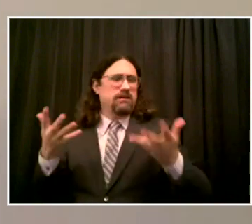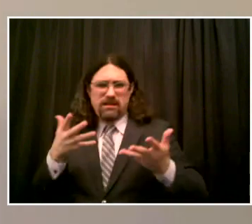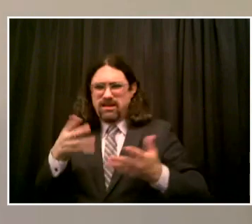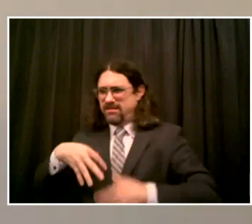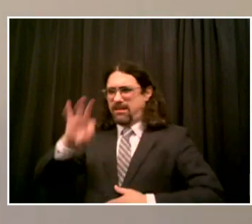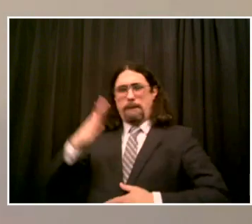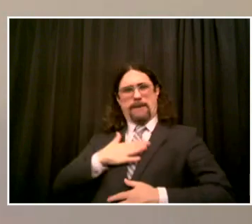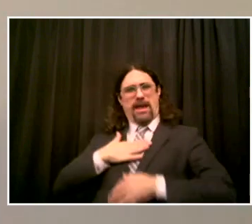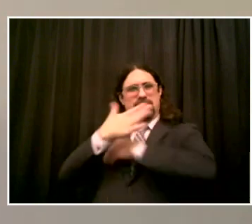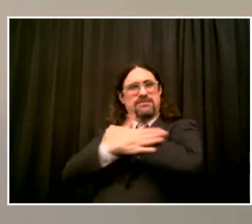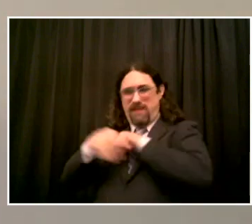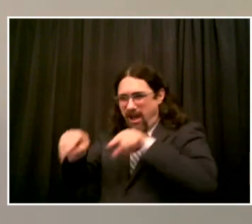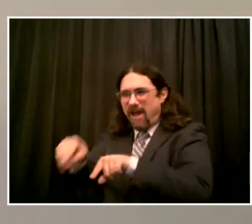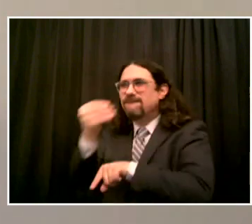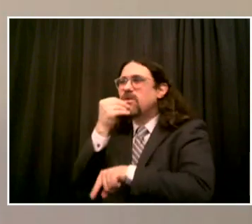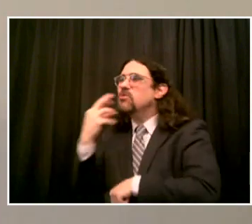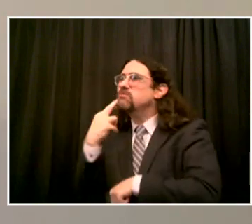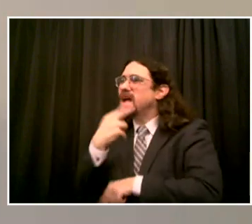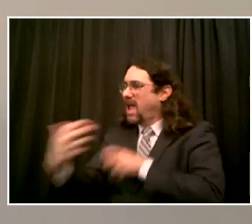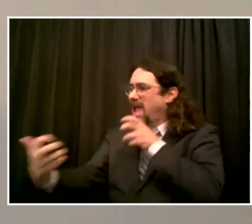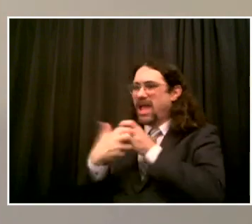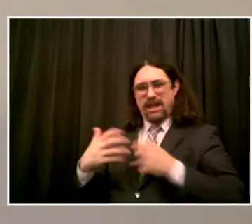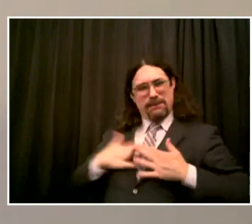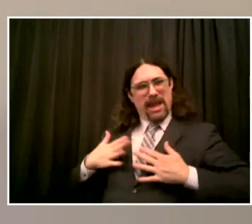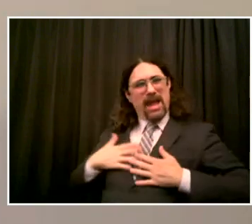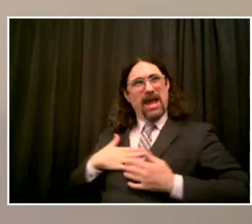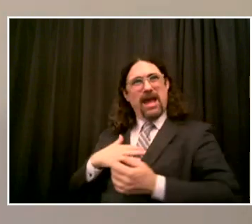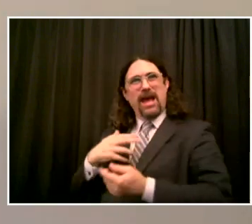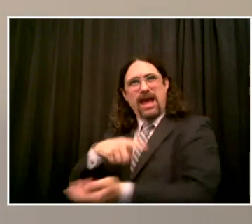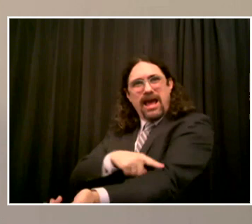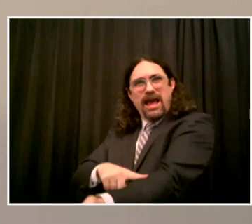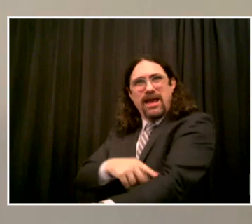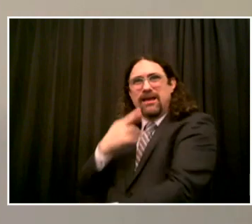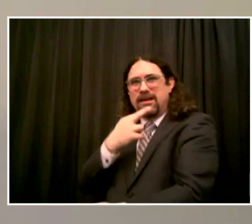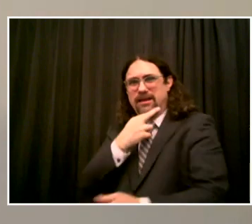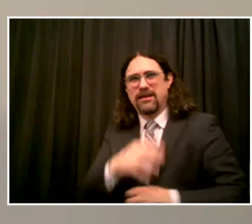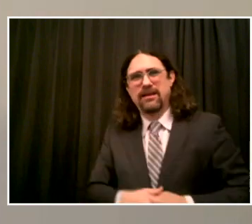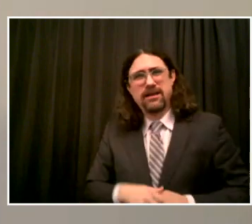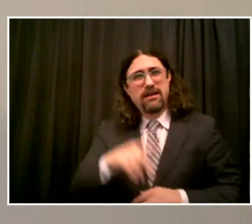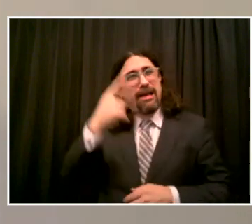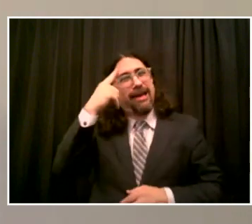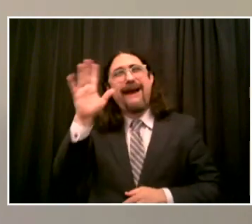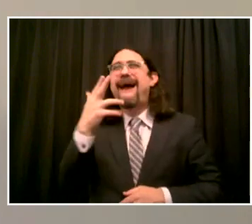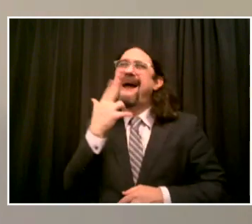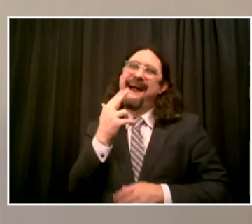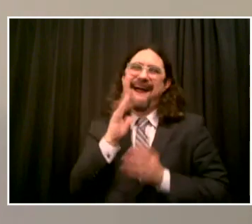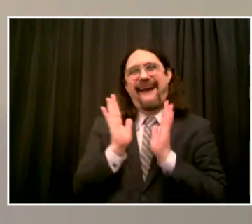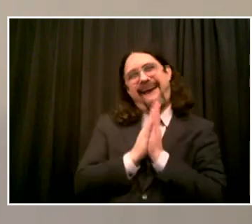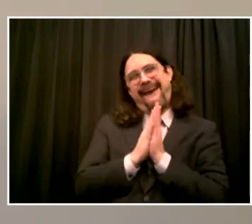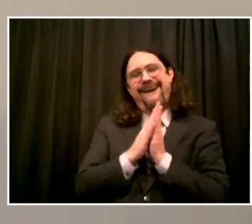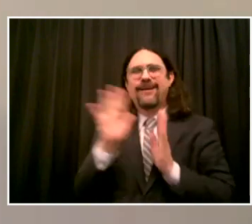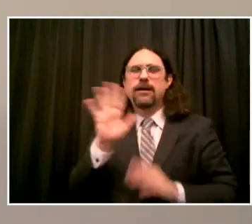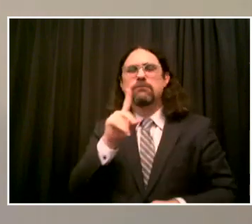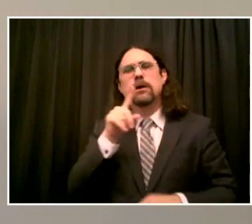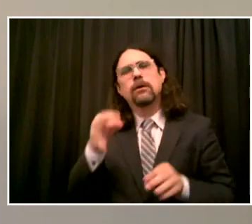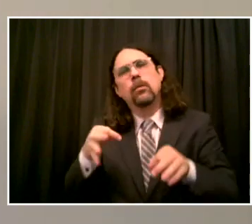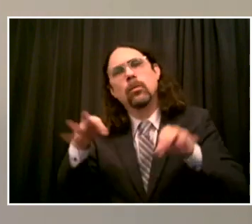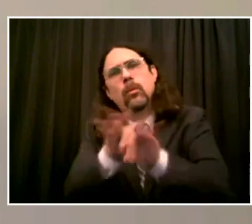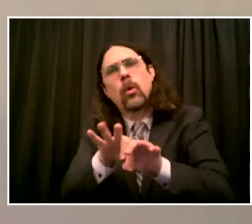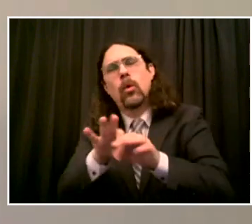FAMILY. WHEN WE LOSE RESTAURANT, IT IS STJU NOT ONE LESS OPTION AS YOU'RE SCROLLING THROUGH YOUR FOOD DELIVERY APP.